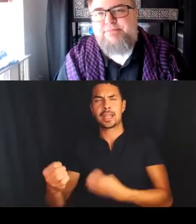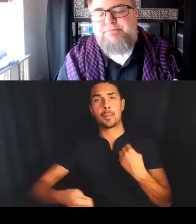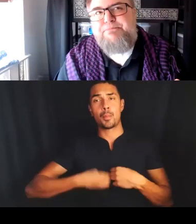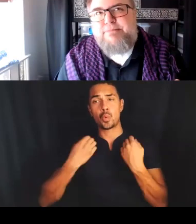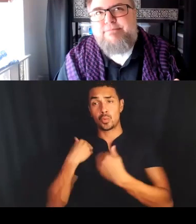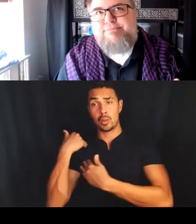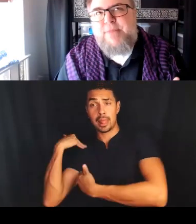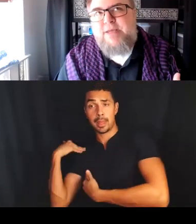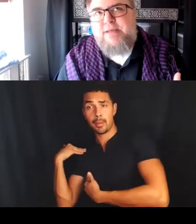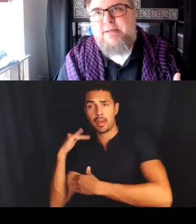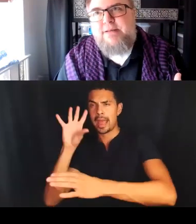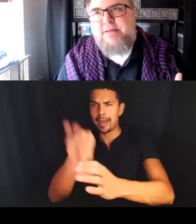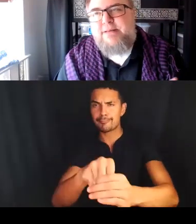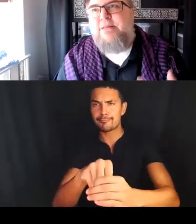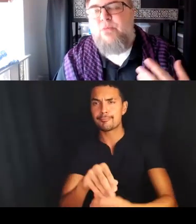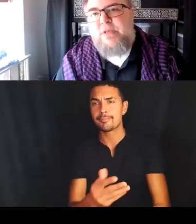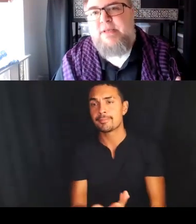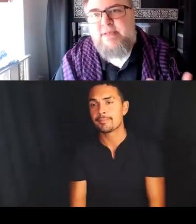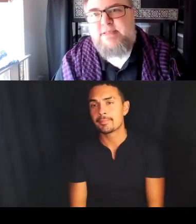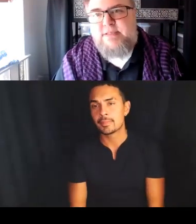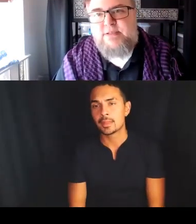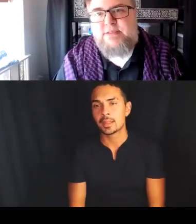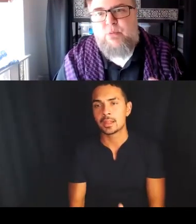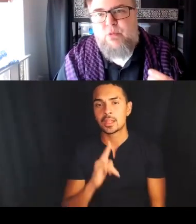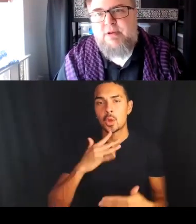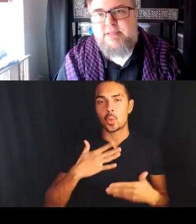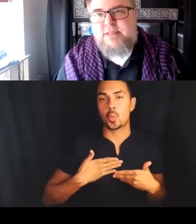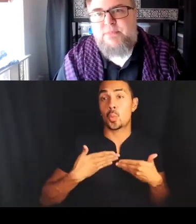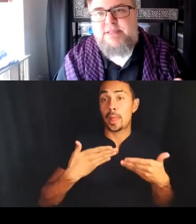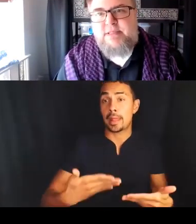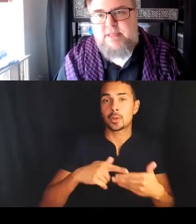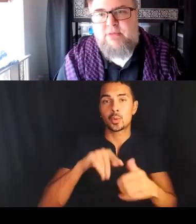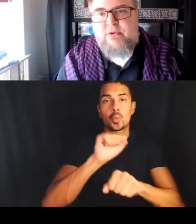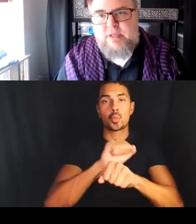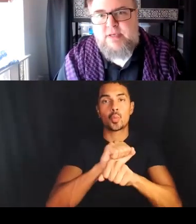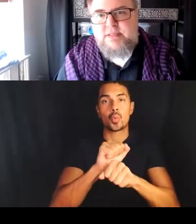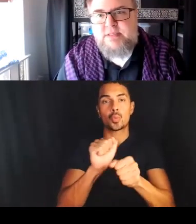the willingness to work on something together with us